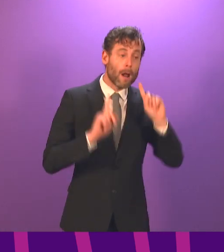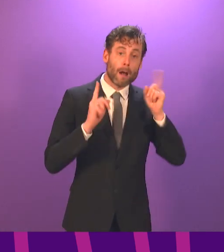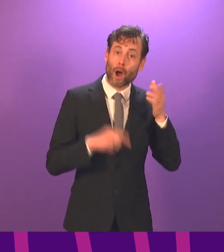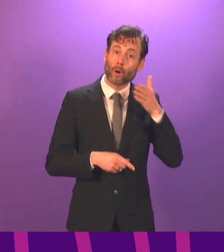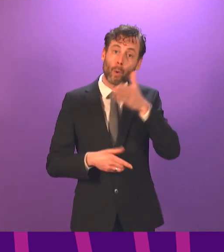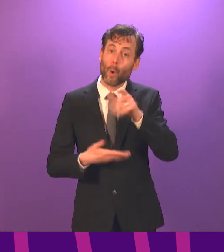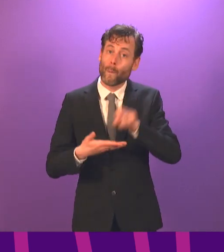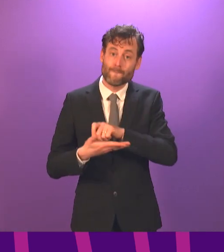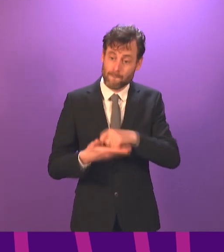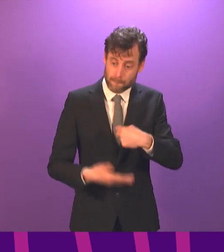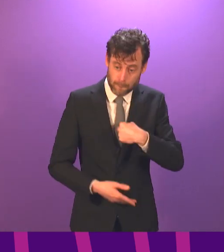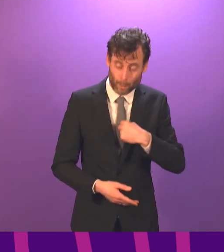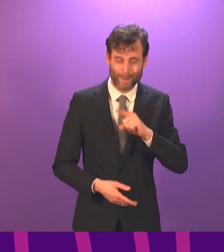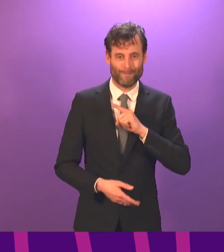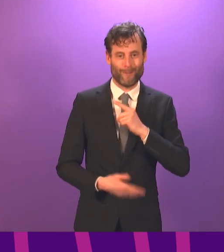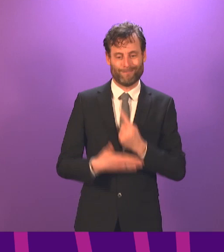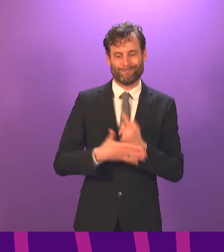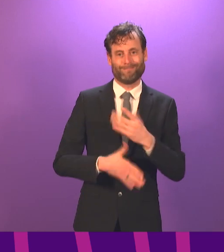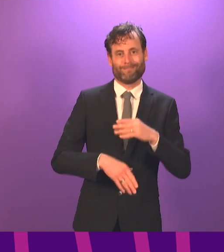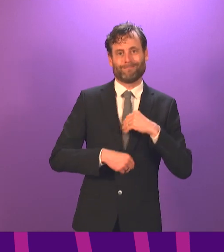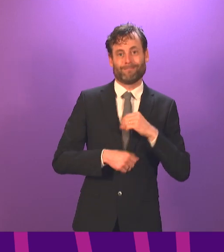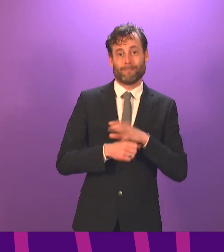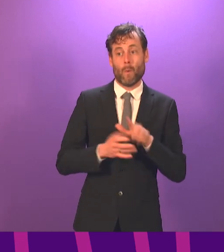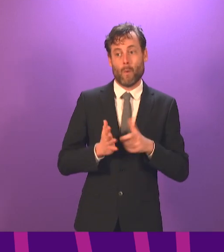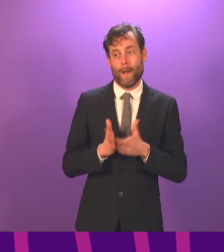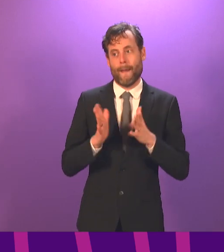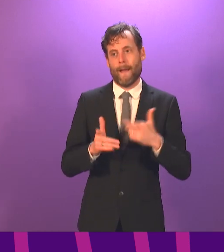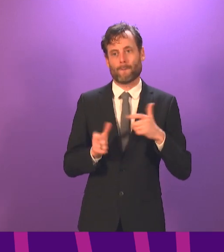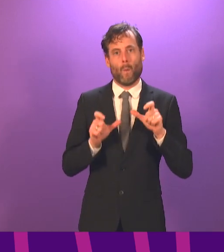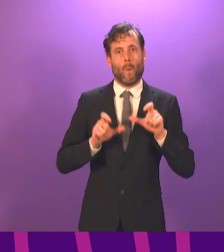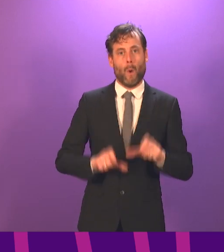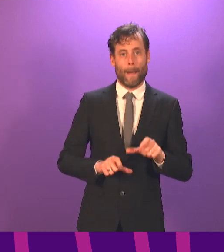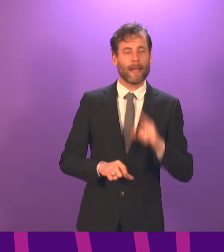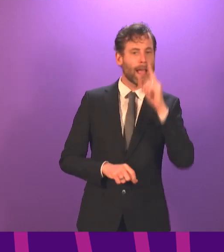due to testing positive for Covid-19 or having to self-isolate to apply for a proxy vote,